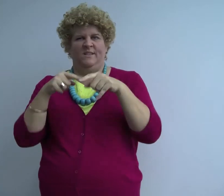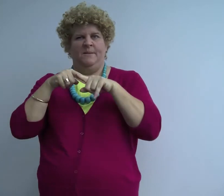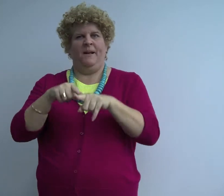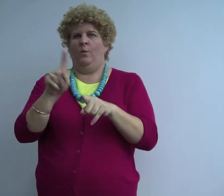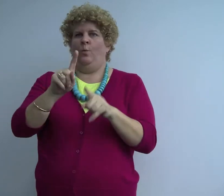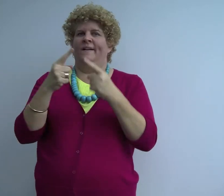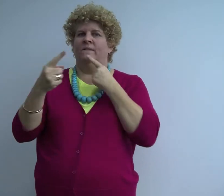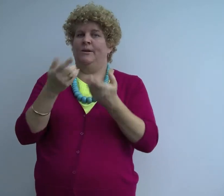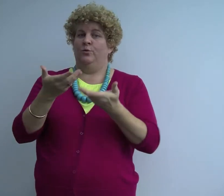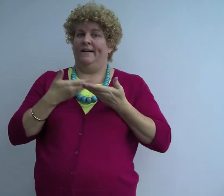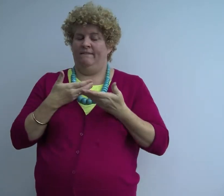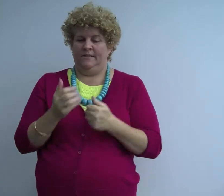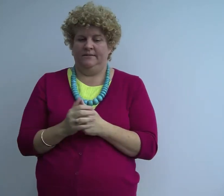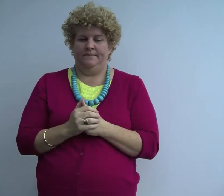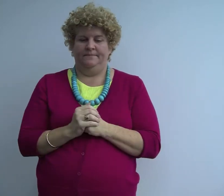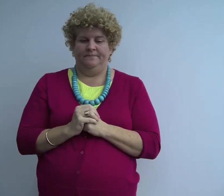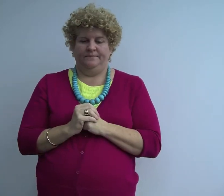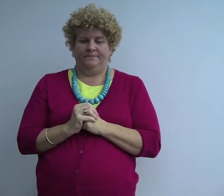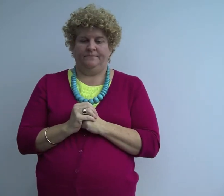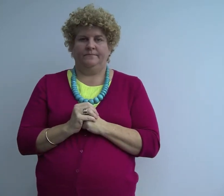depending on the information that you provided.